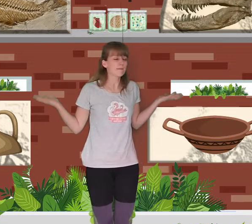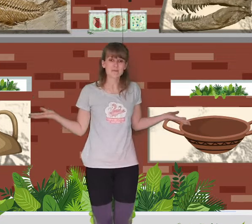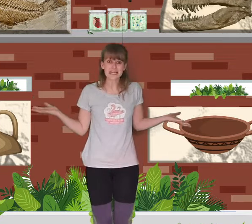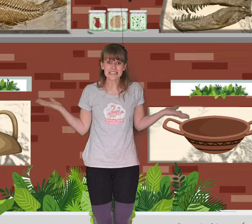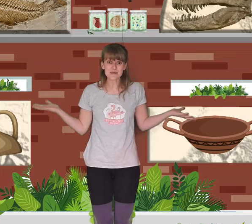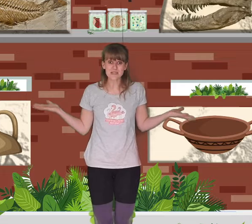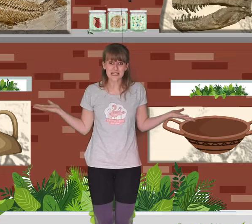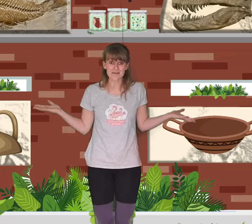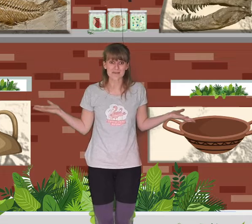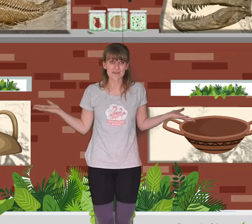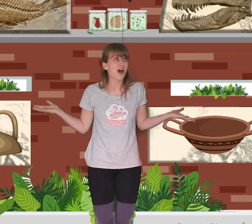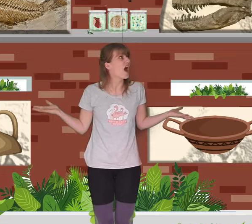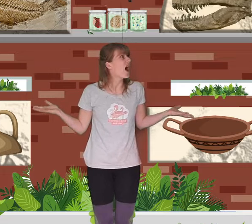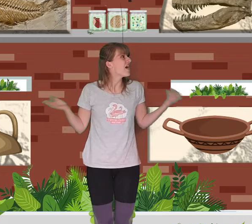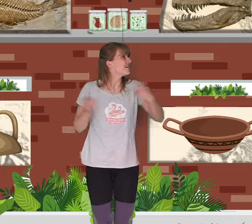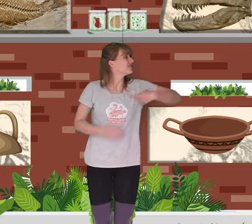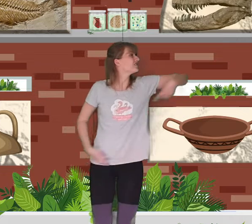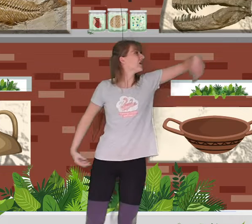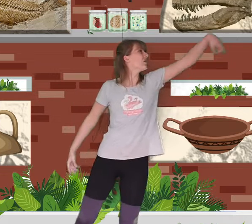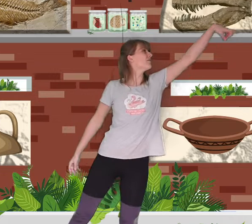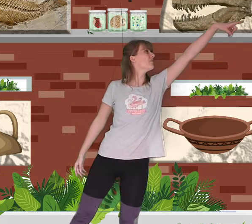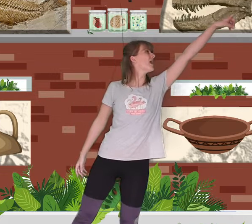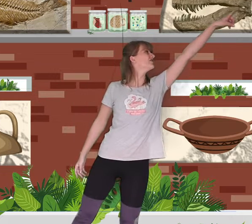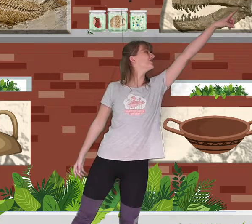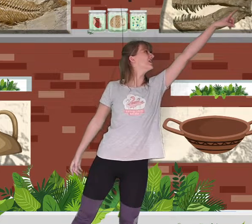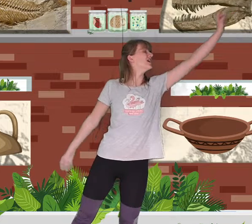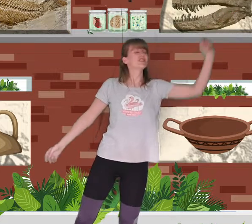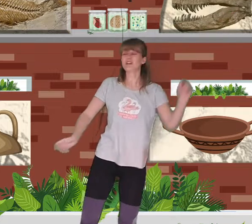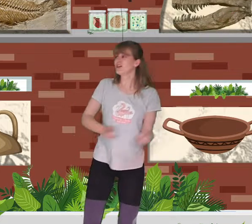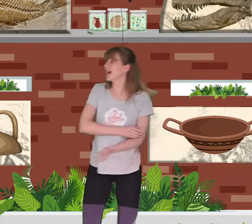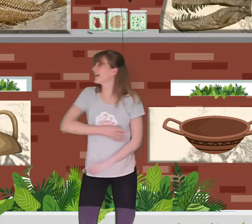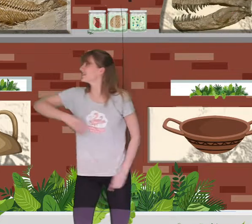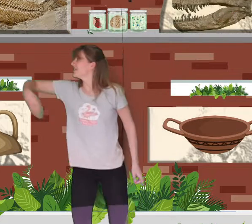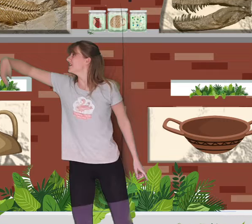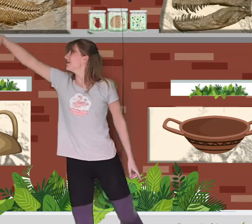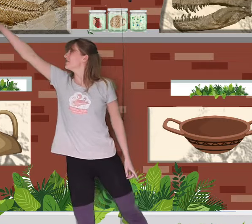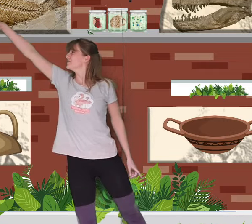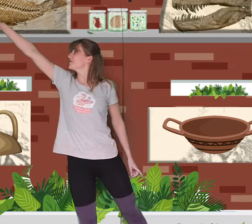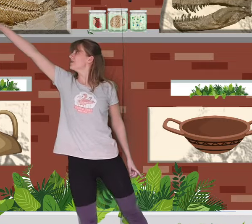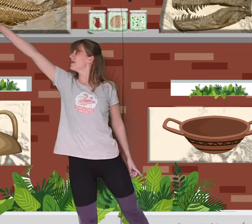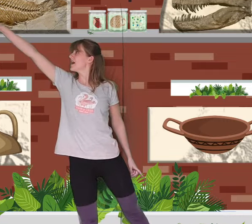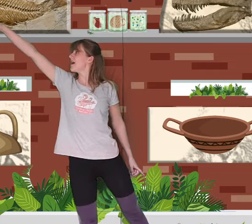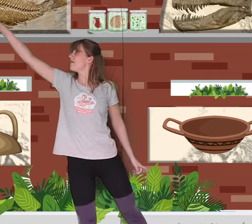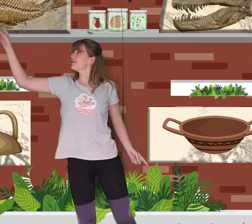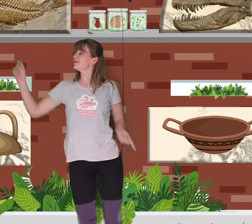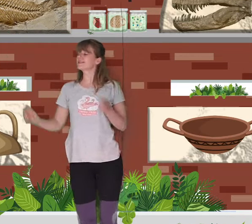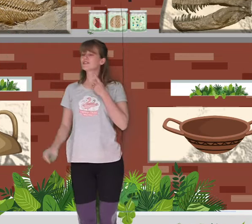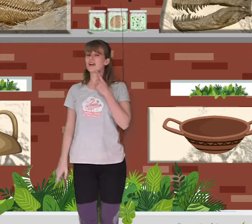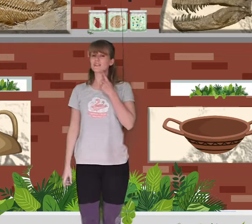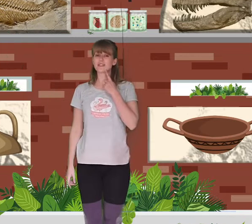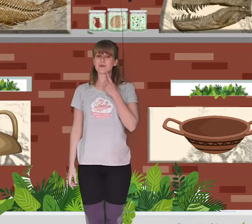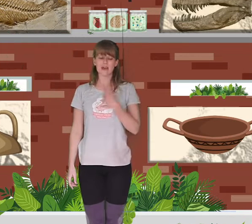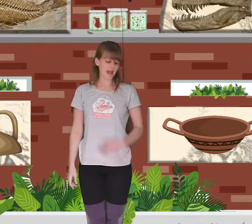amazing museum? There's so much to look at. Do some lovely big stretches with any